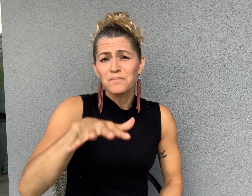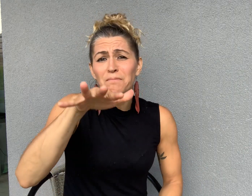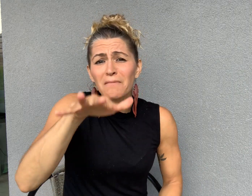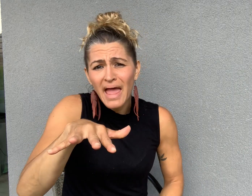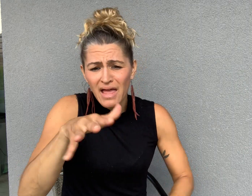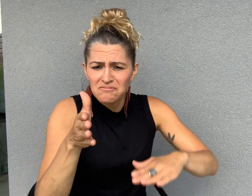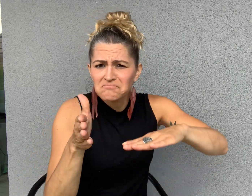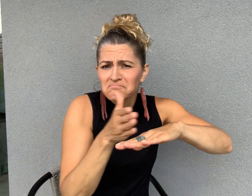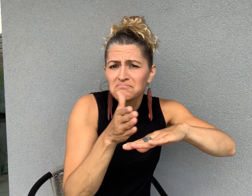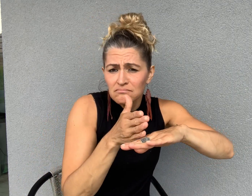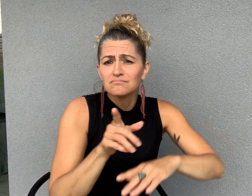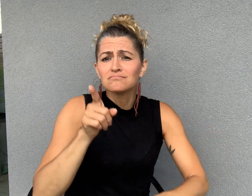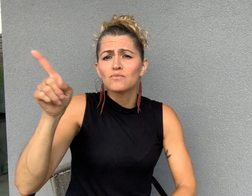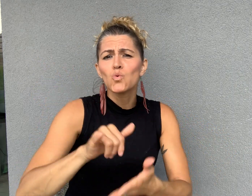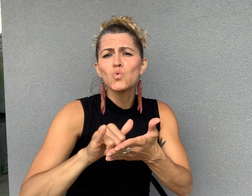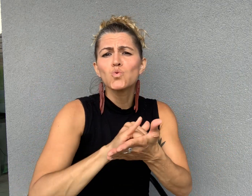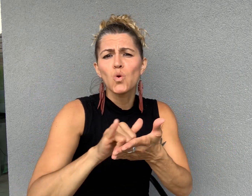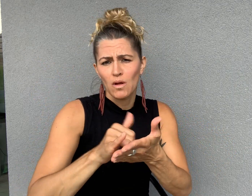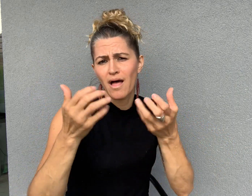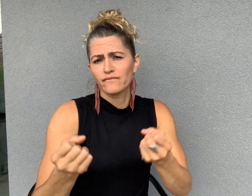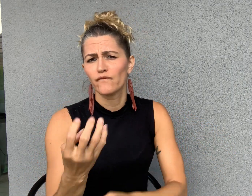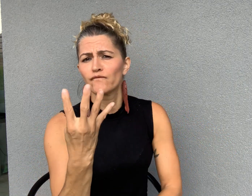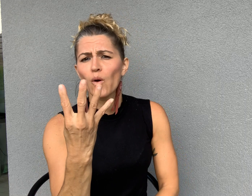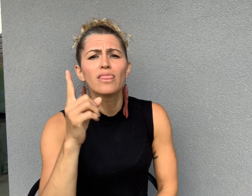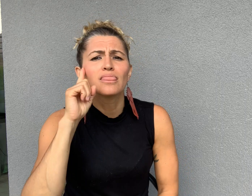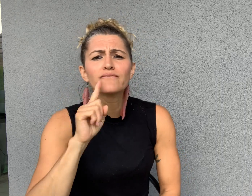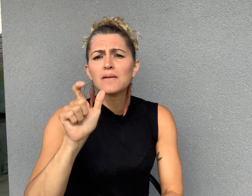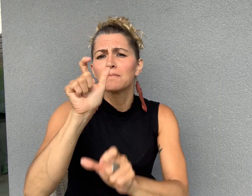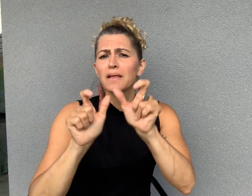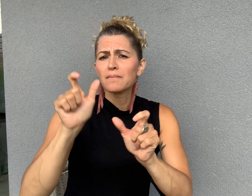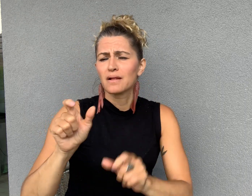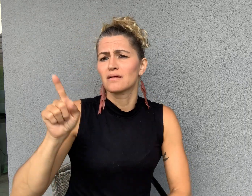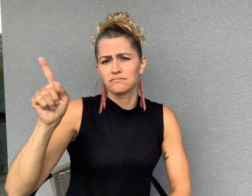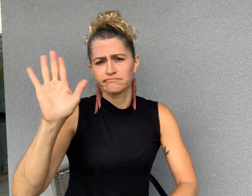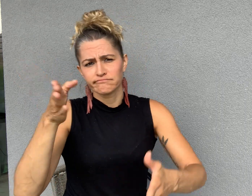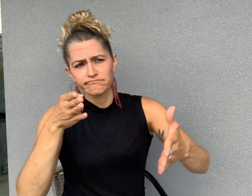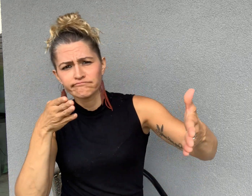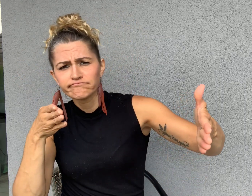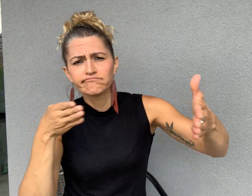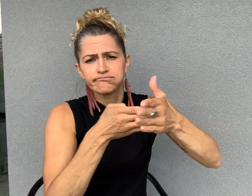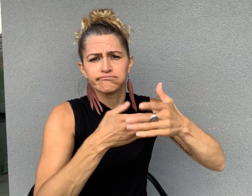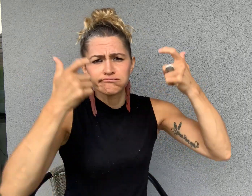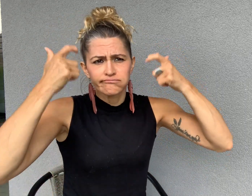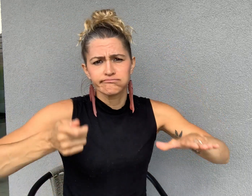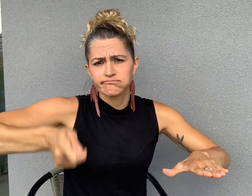In early May, four Deaf people in New York